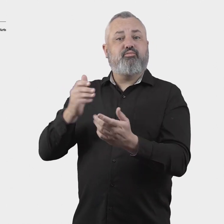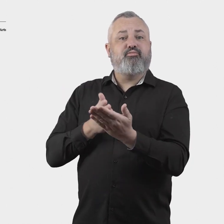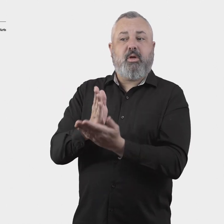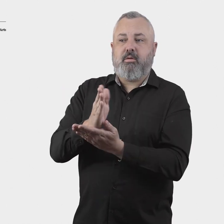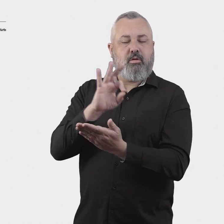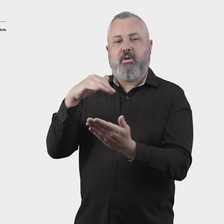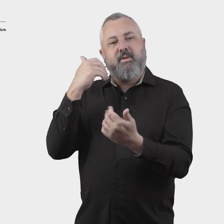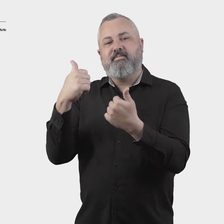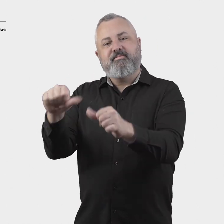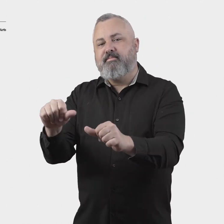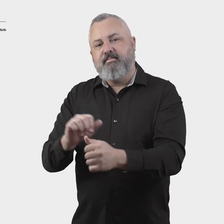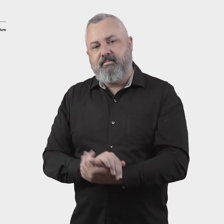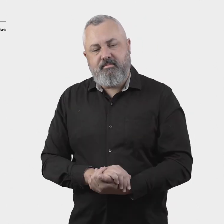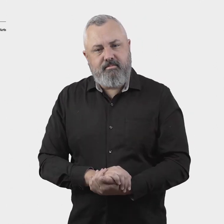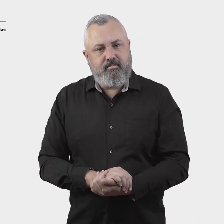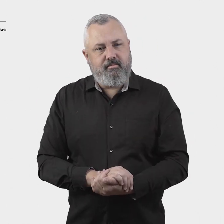arrangements for aviation customers.